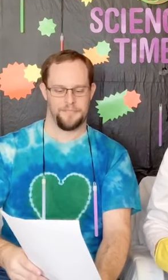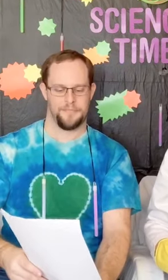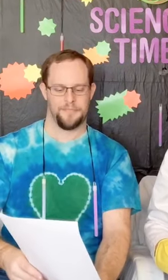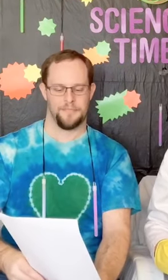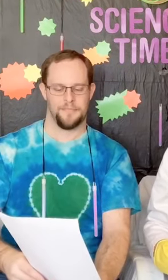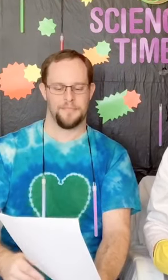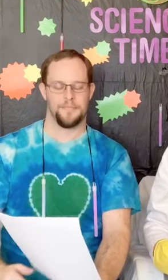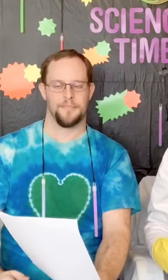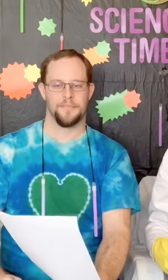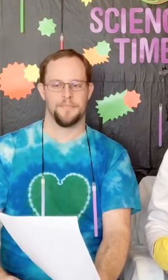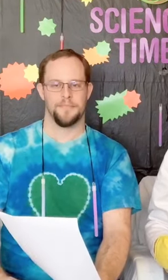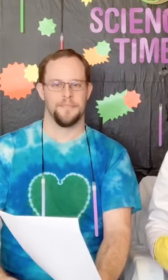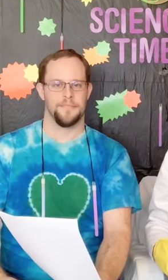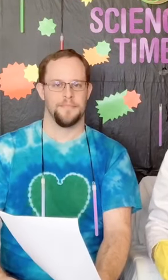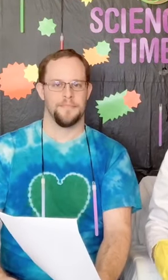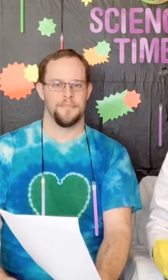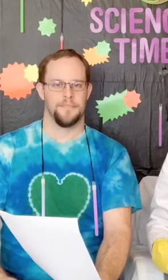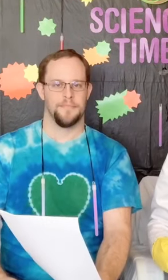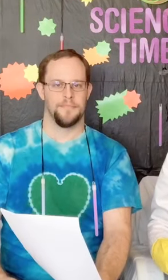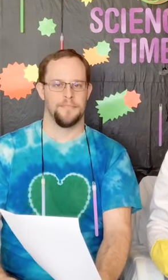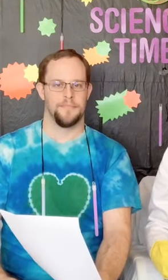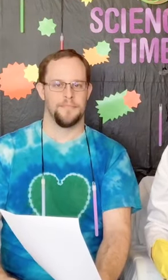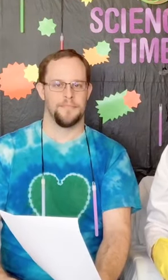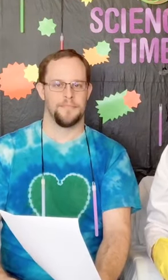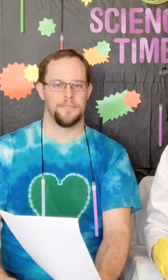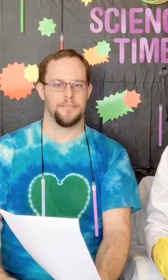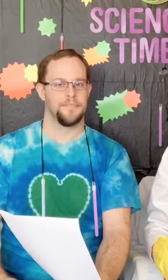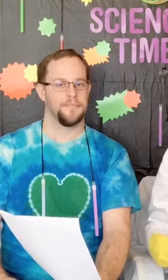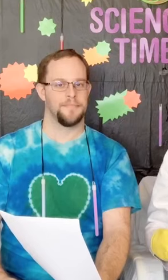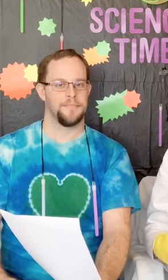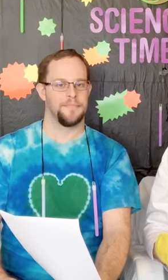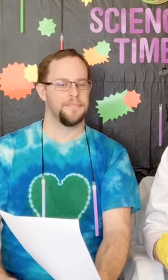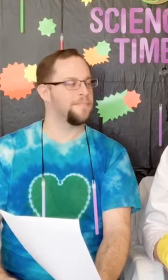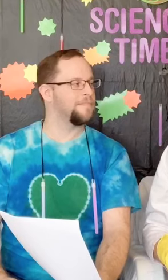tiny germ, here's how my story goes. I'm always